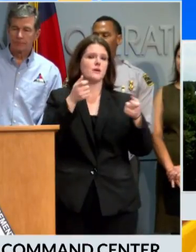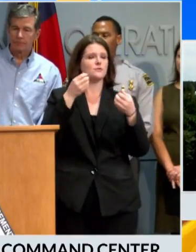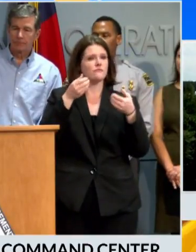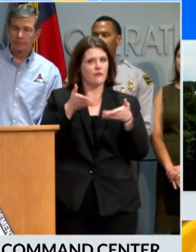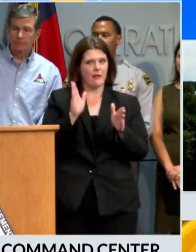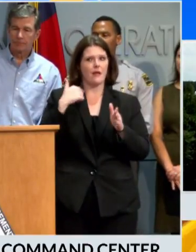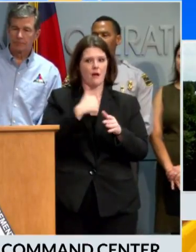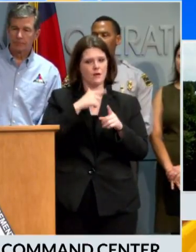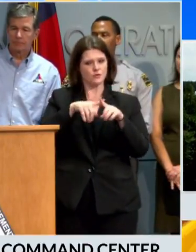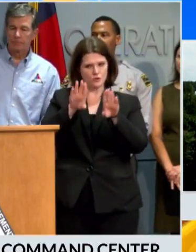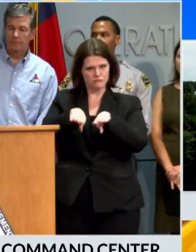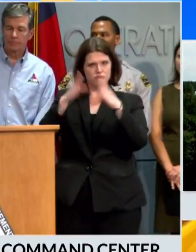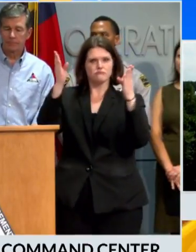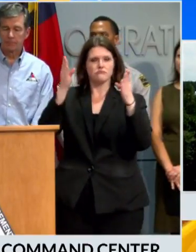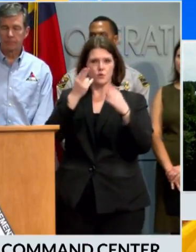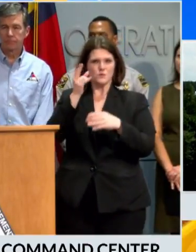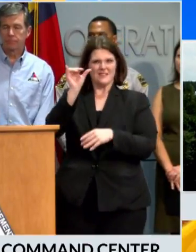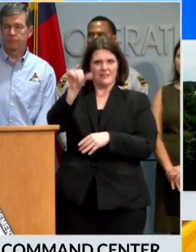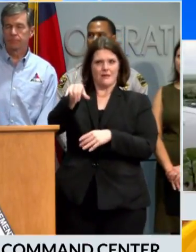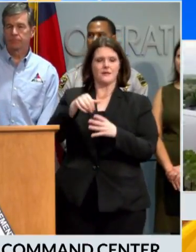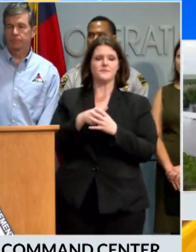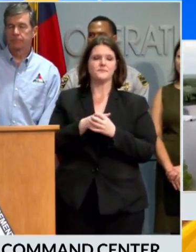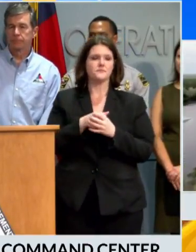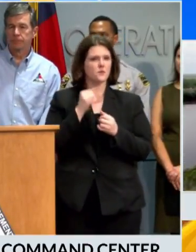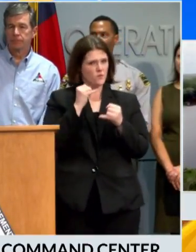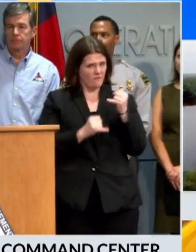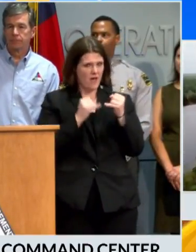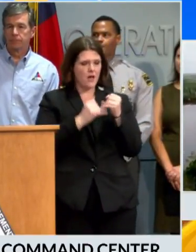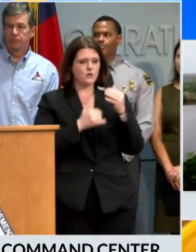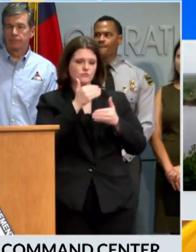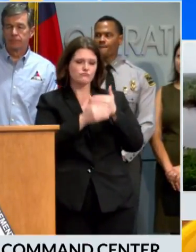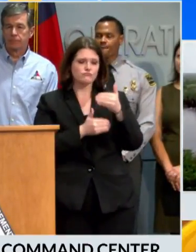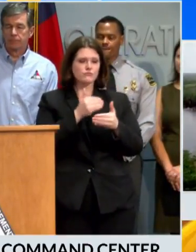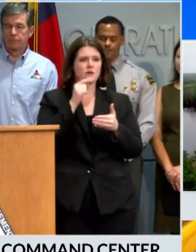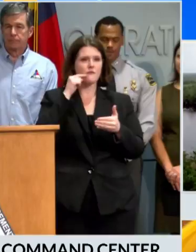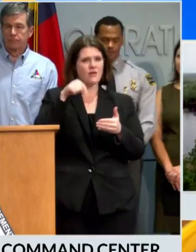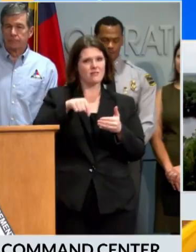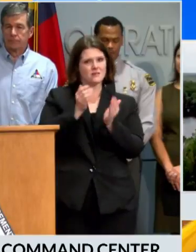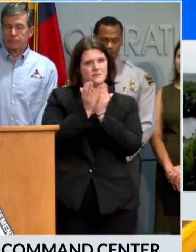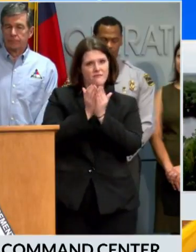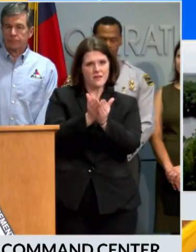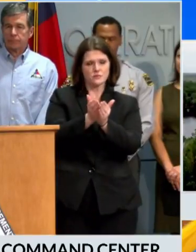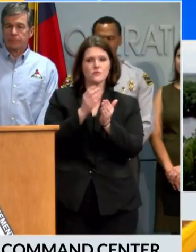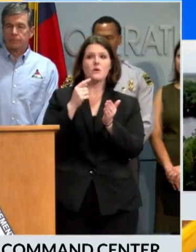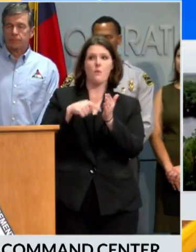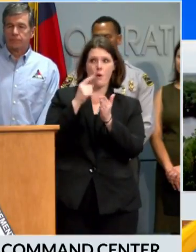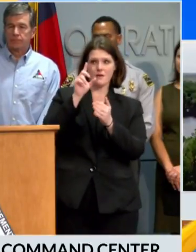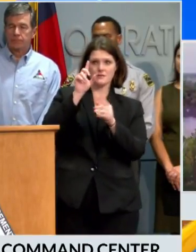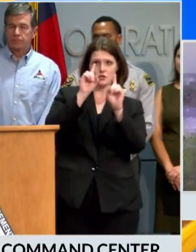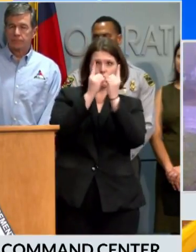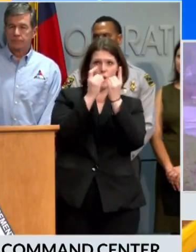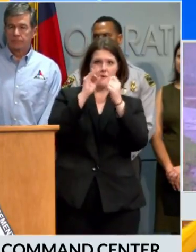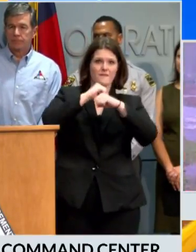REESTABLISHED IN THE MAJOR PORTS AND THE DOT AND MA FOR